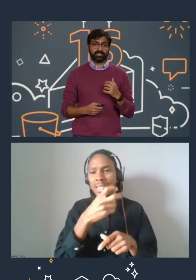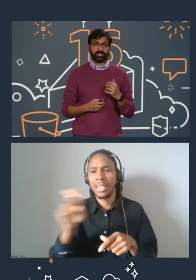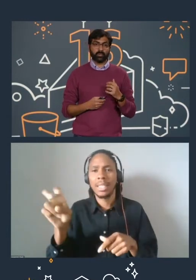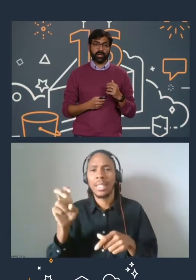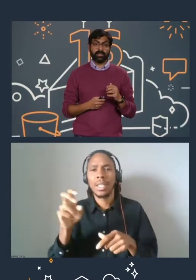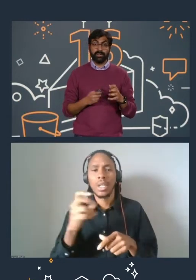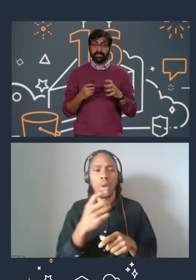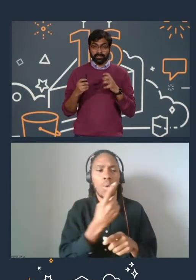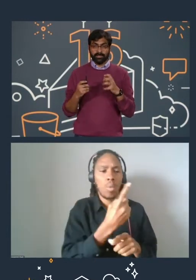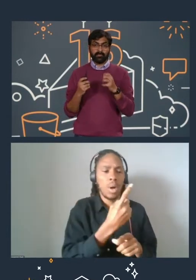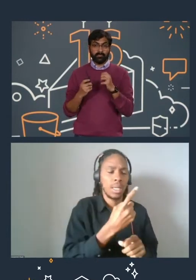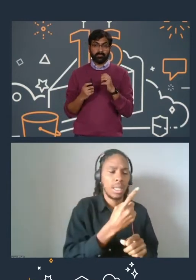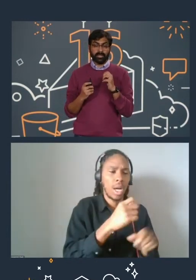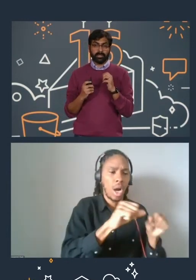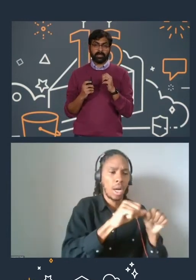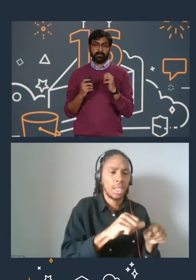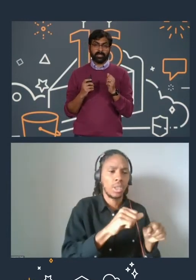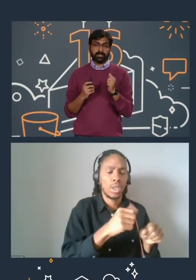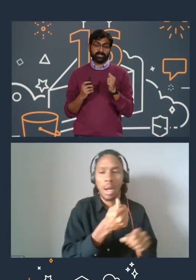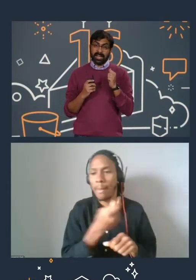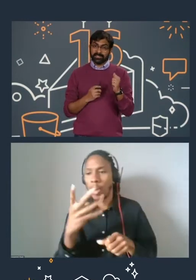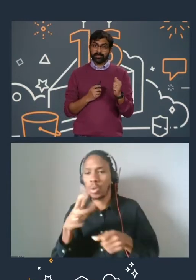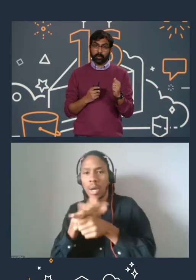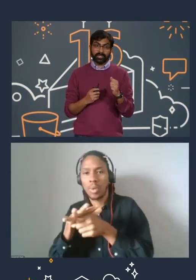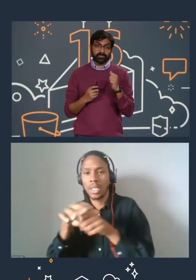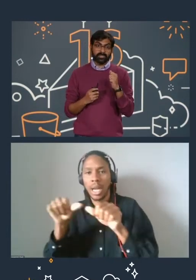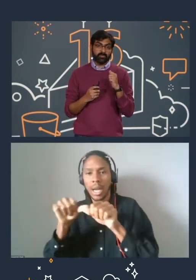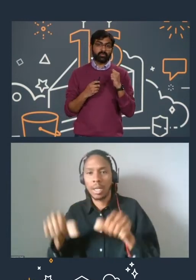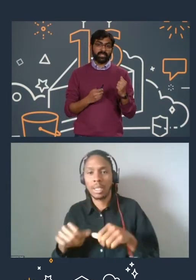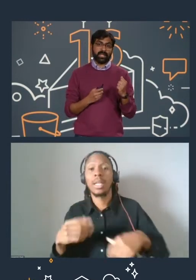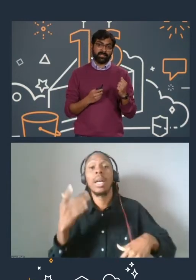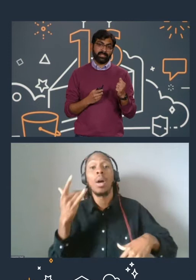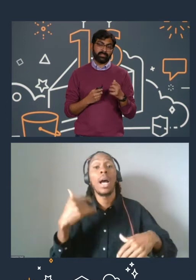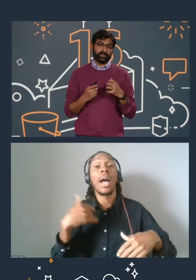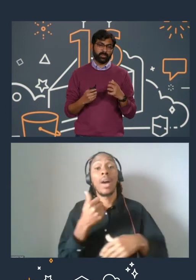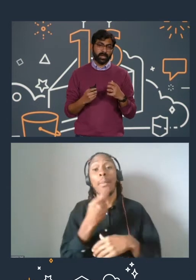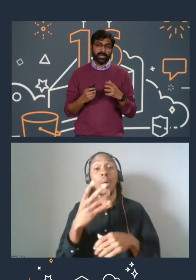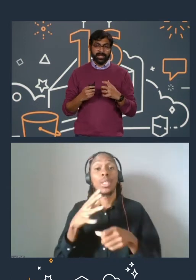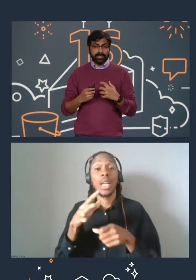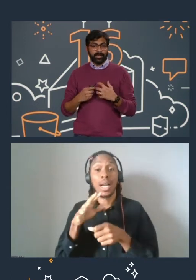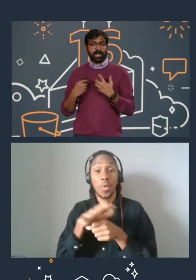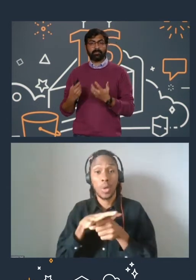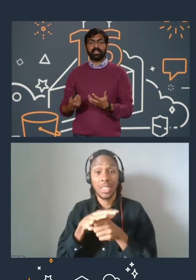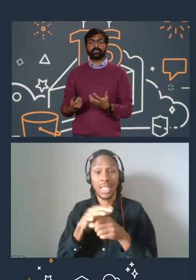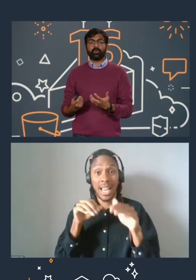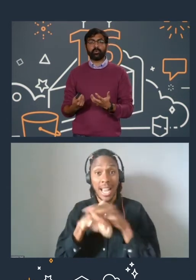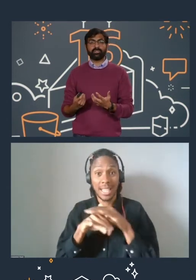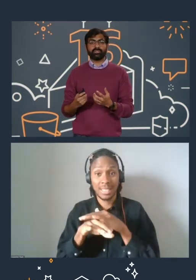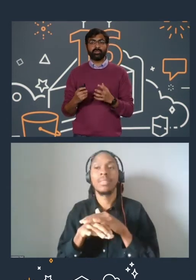And this is where the multi-region access point comes in really handy. And so this way, their application owners